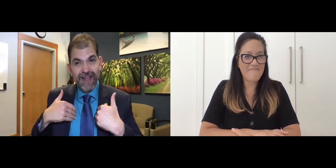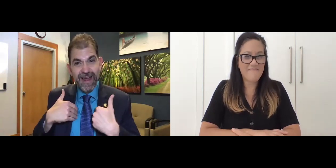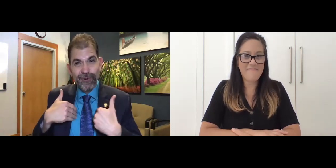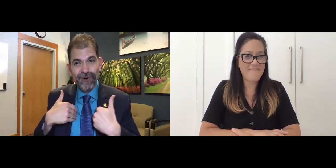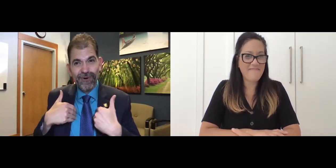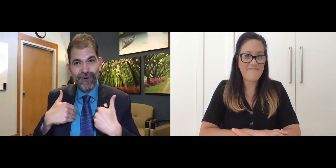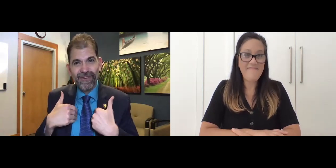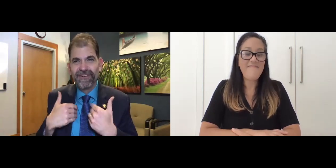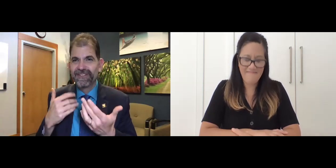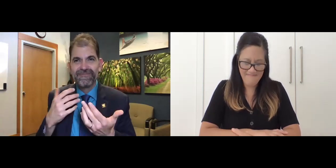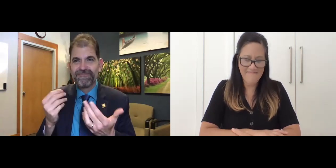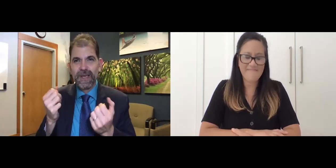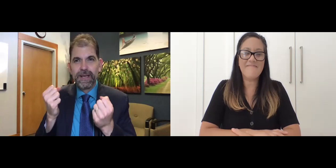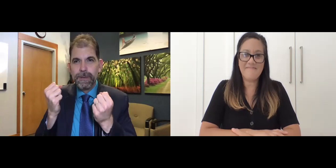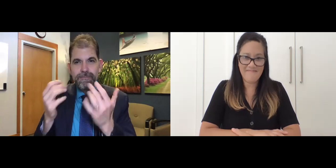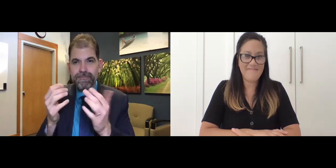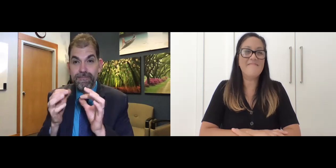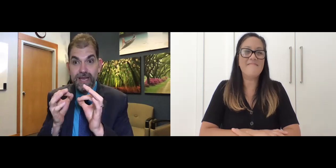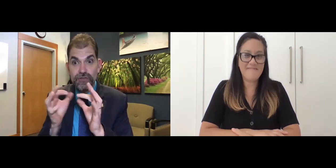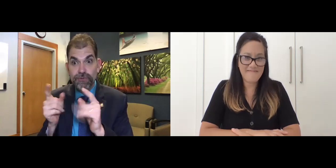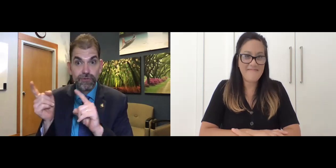So the evaluator